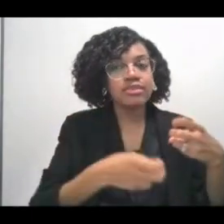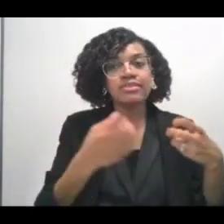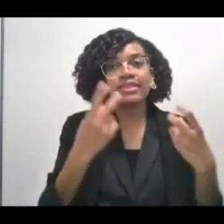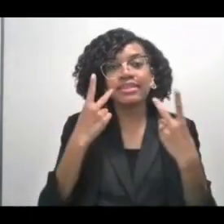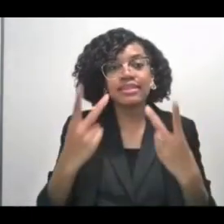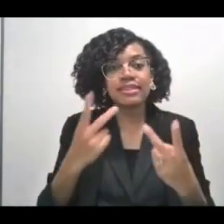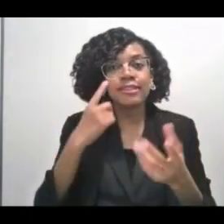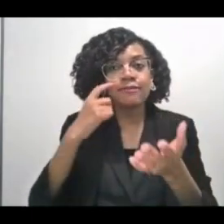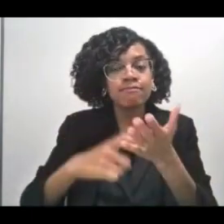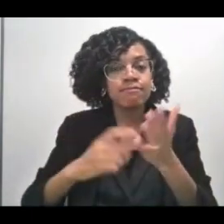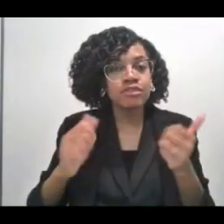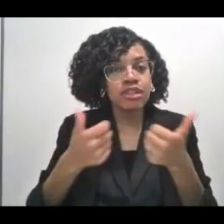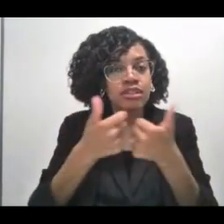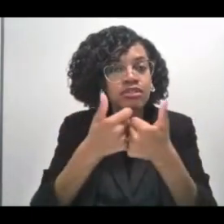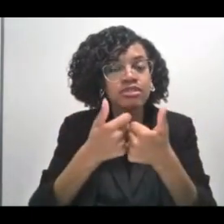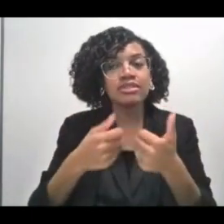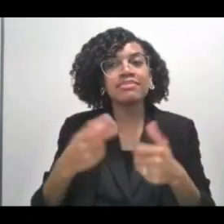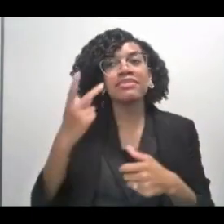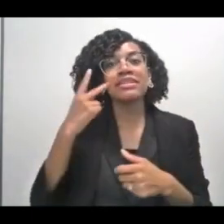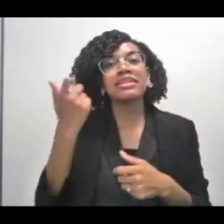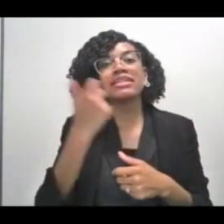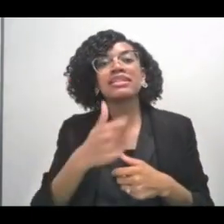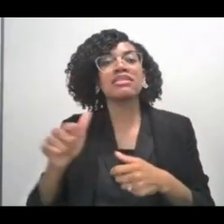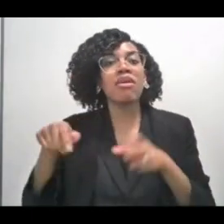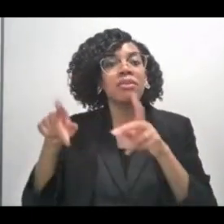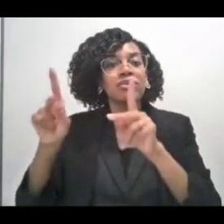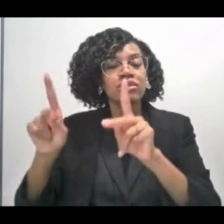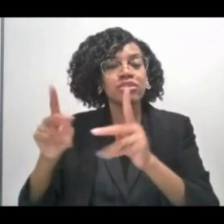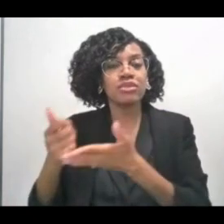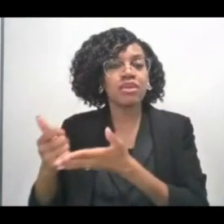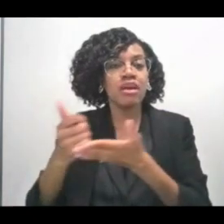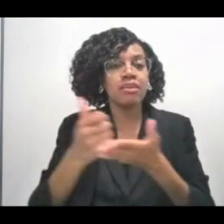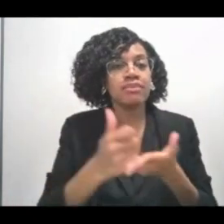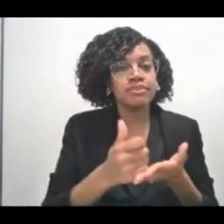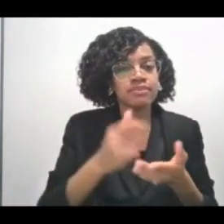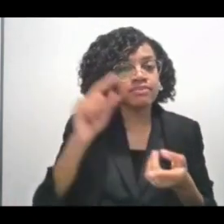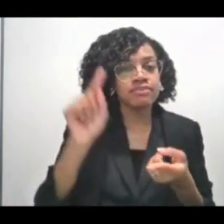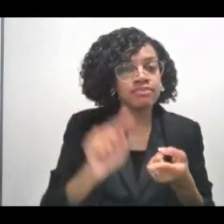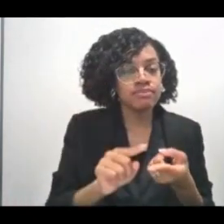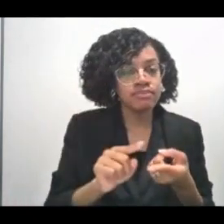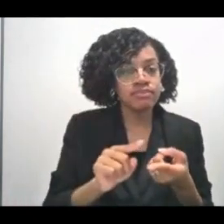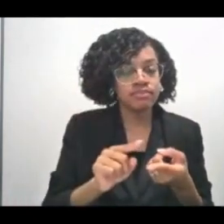for addressing climate resilience. The second aspect of